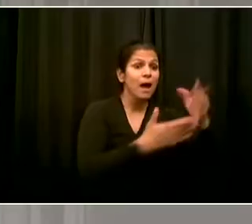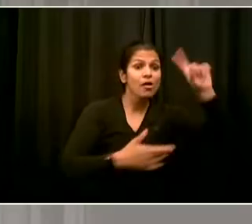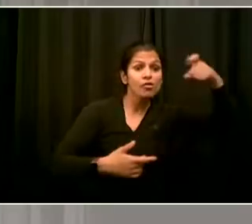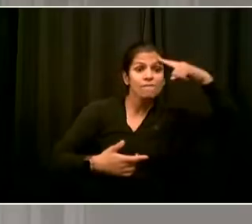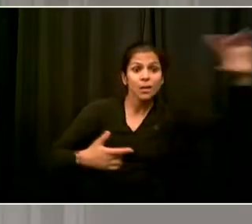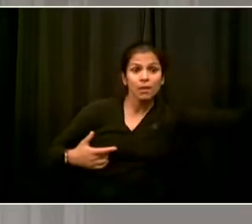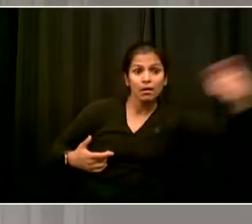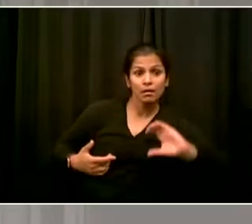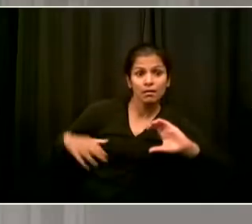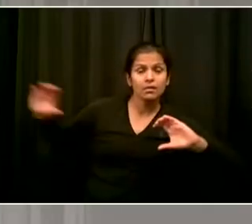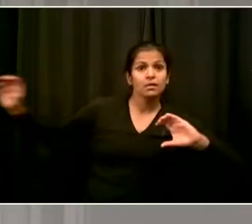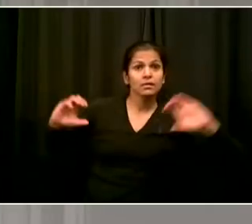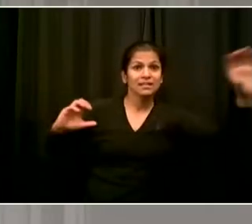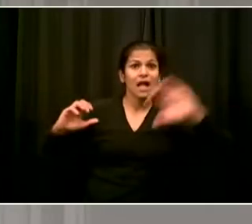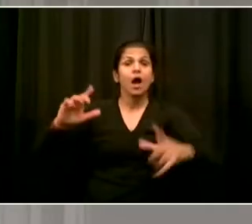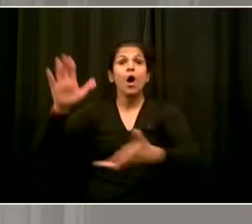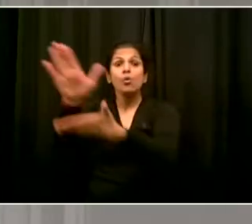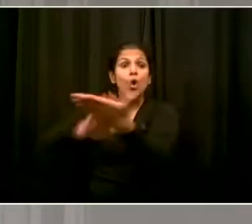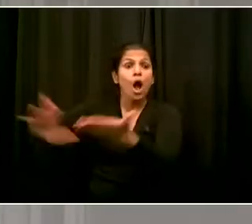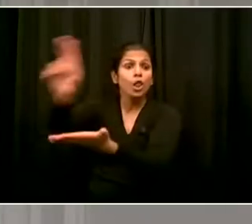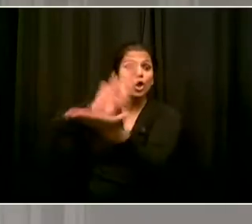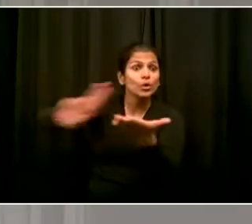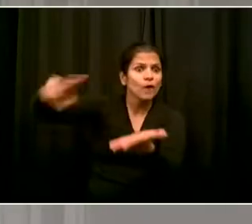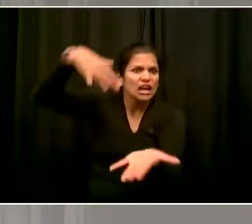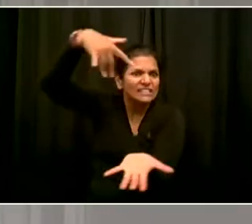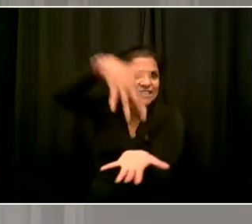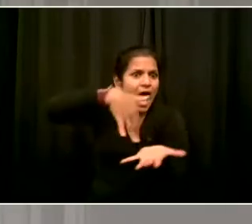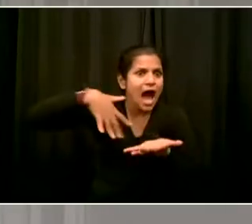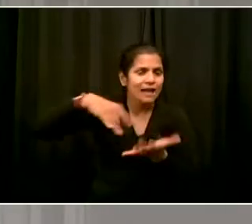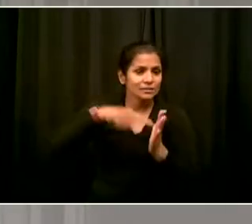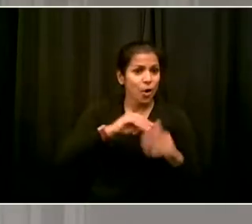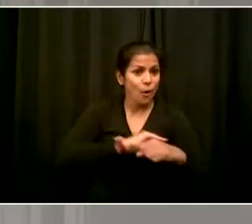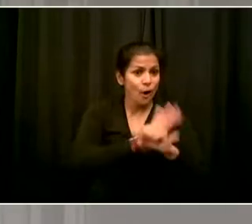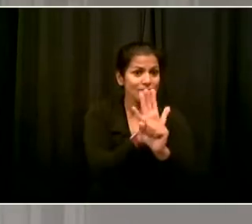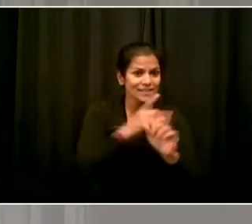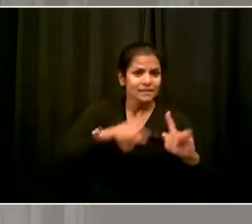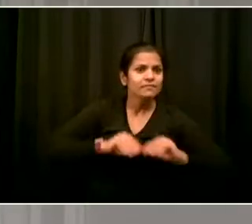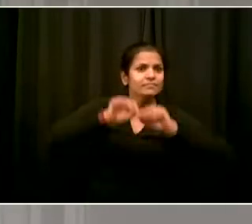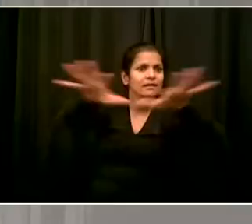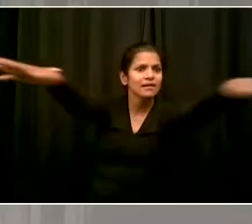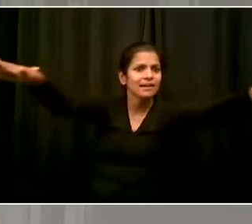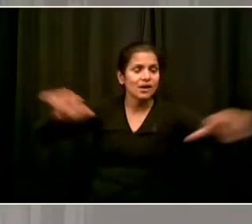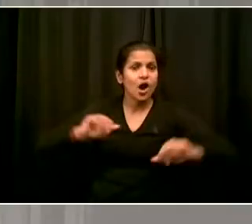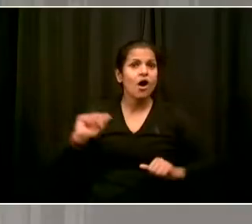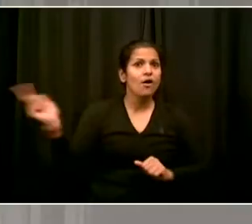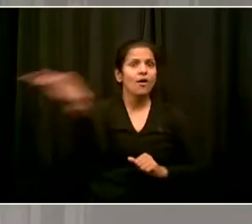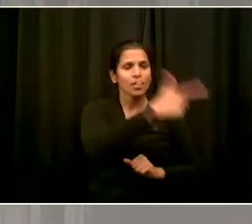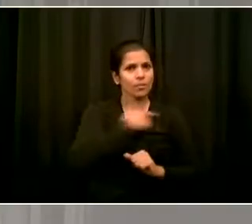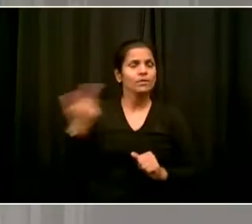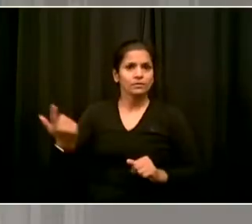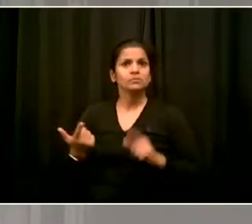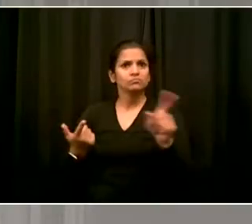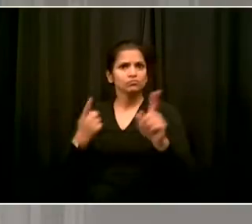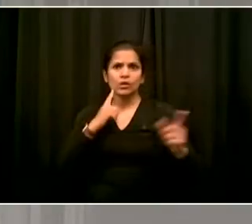THE CITY, FROM GOVERNMENT, OUR UNIVERSITIES, OUR BIO TECH AND TECHNOLOGY CENTERS AND URO CIVC